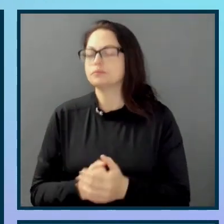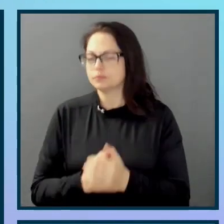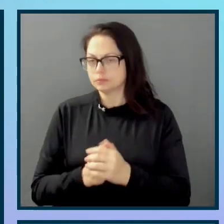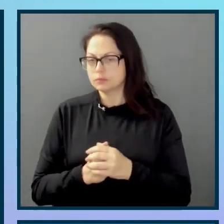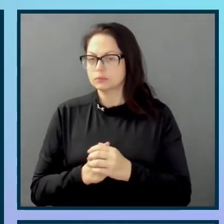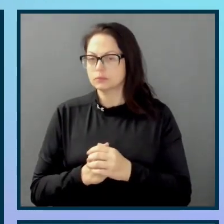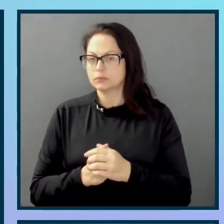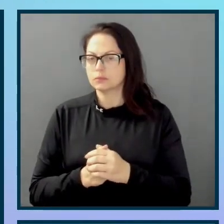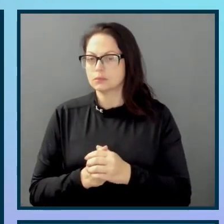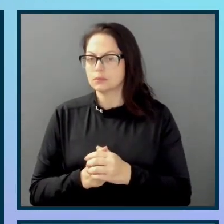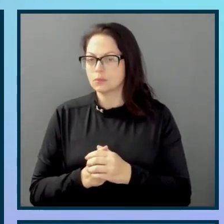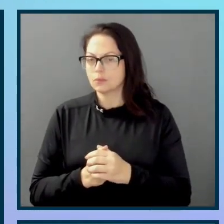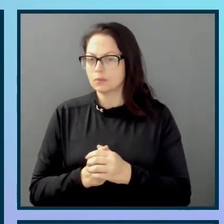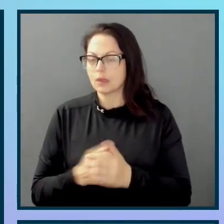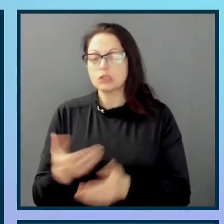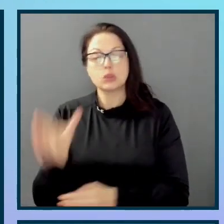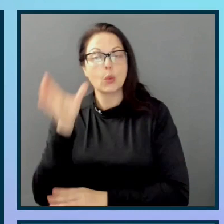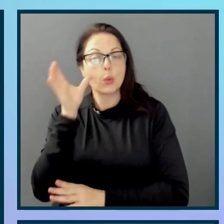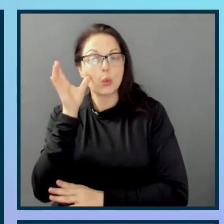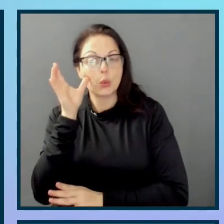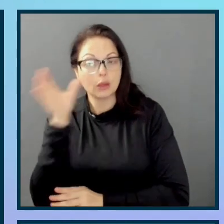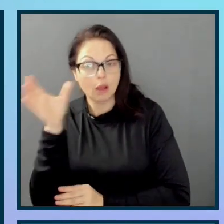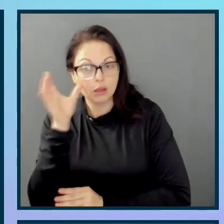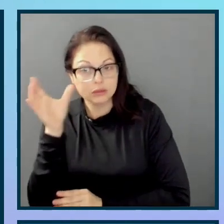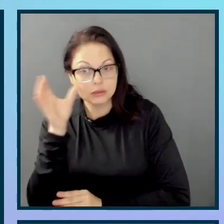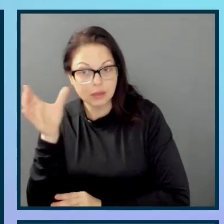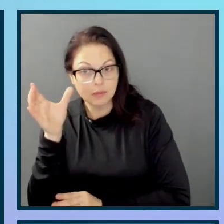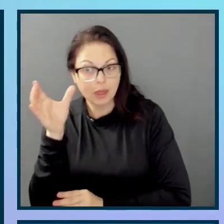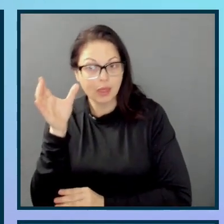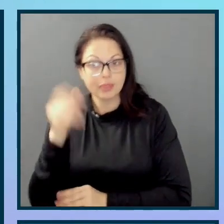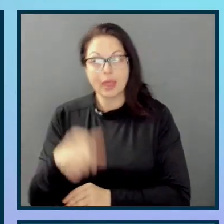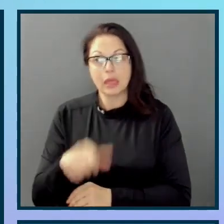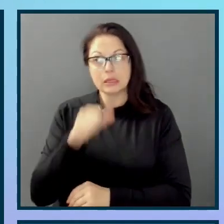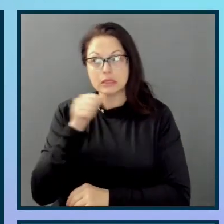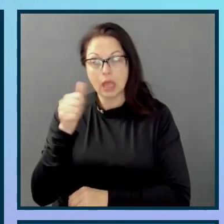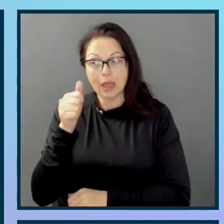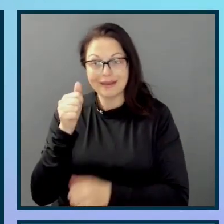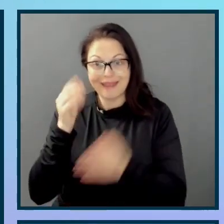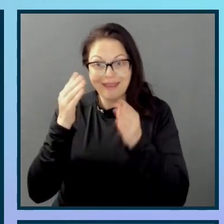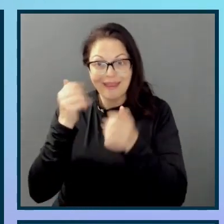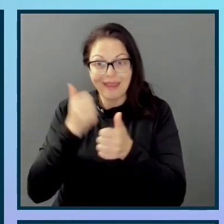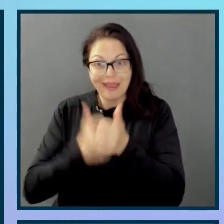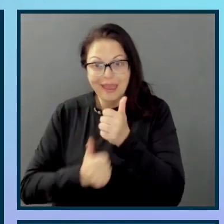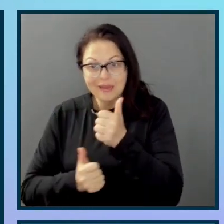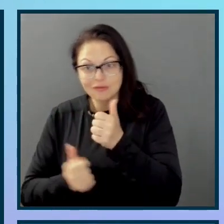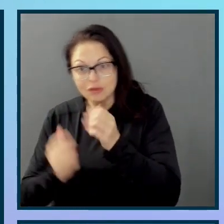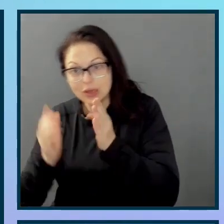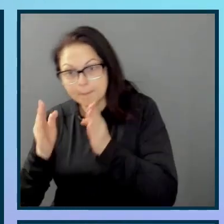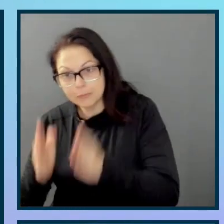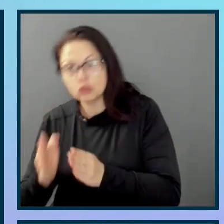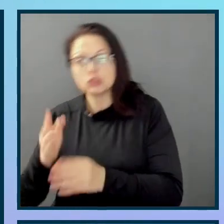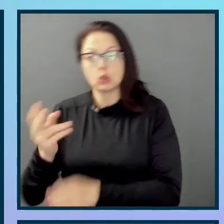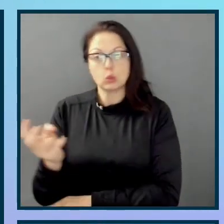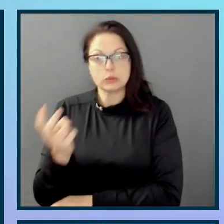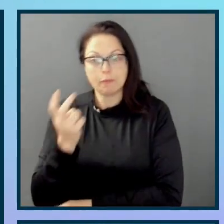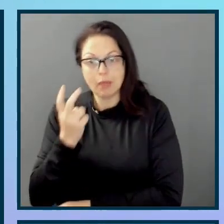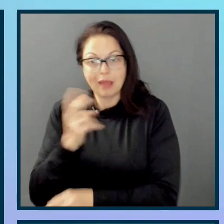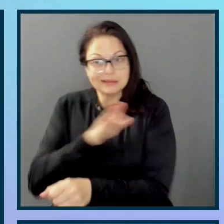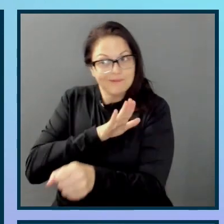the concept that not every blind person is fully blind. And therefore, they use maybe a screen in combination with looking at the screen,